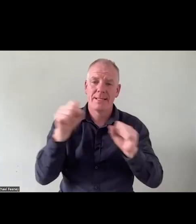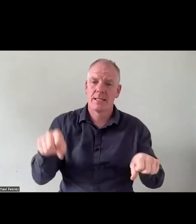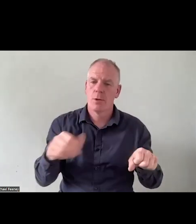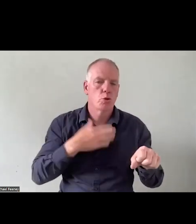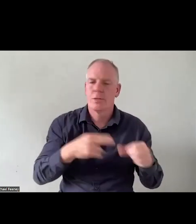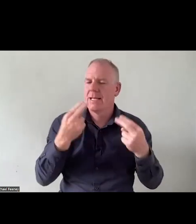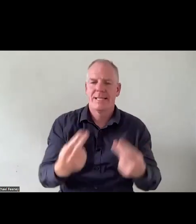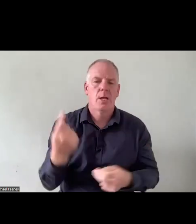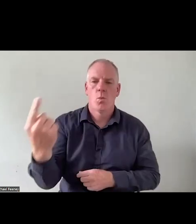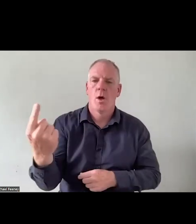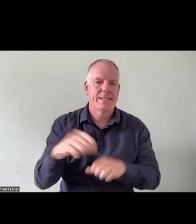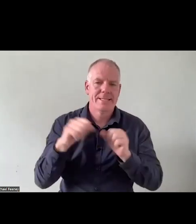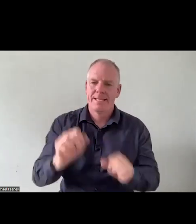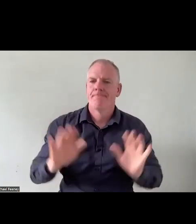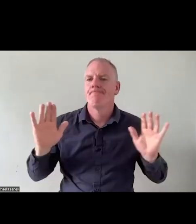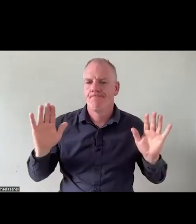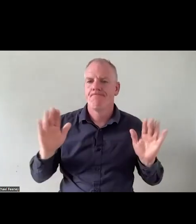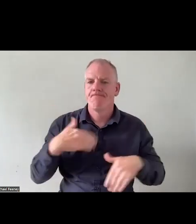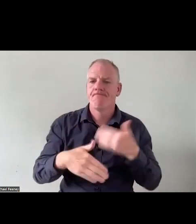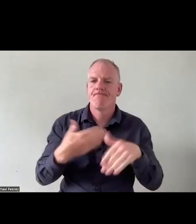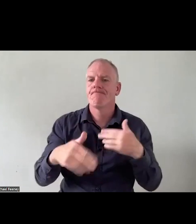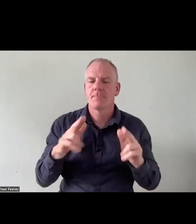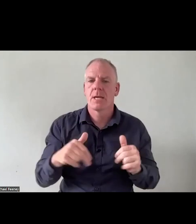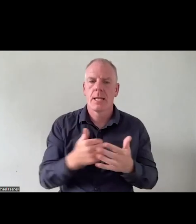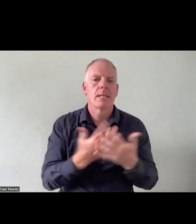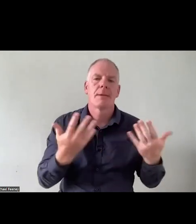That gets you going. You can buy as many as you need.